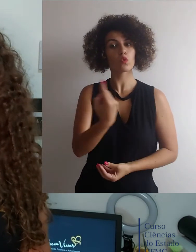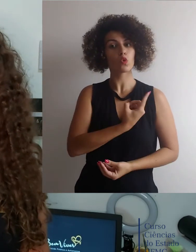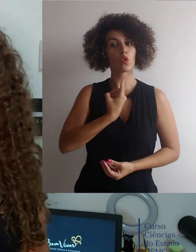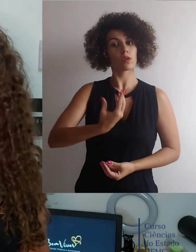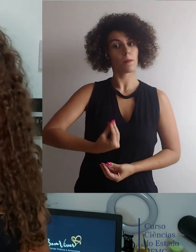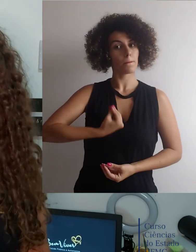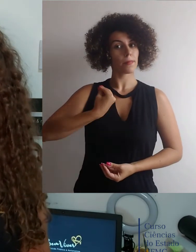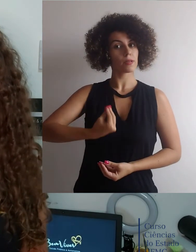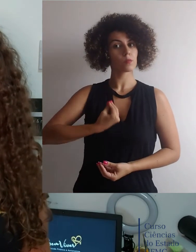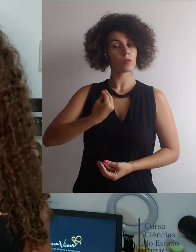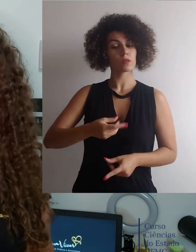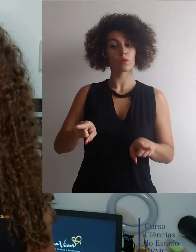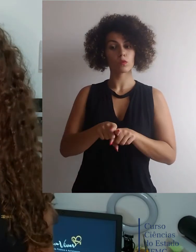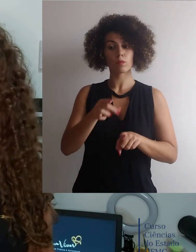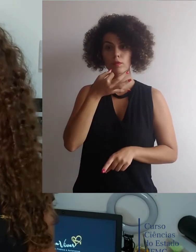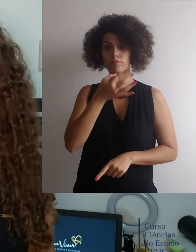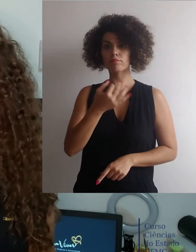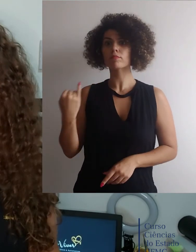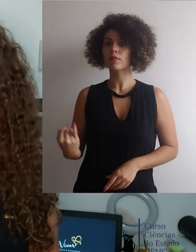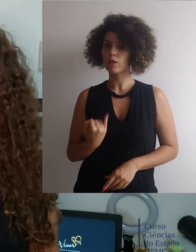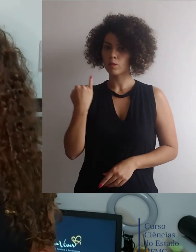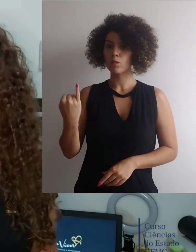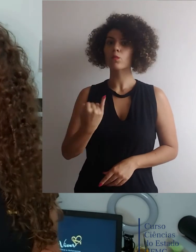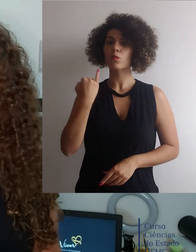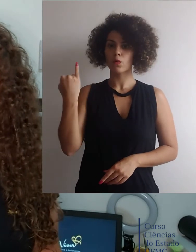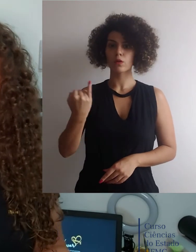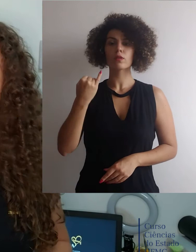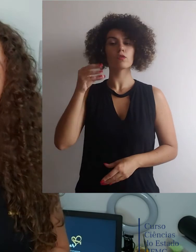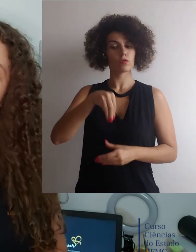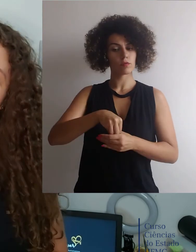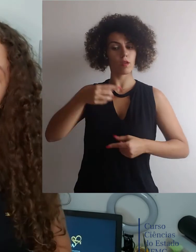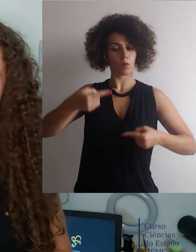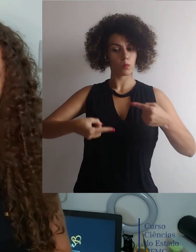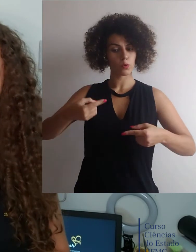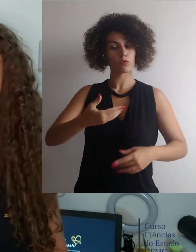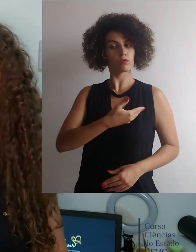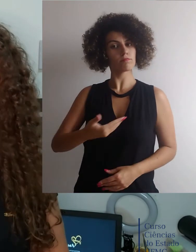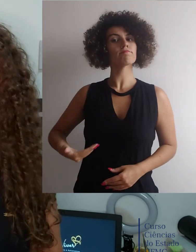how our participation and our voice is also important to make a difference in the